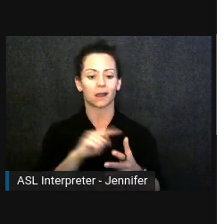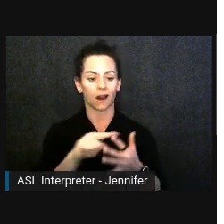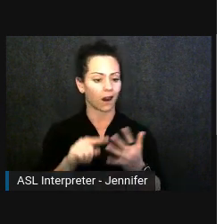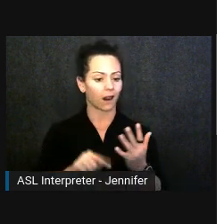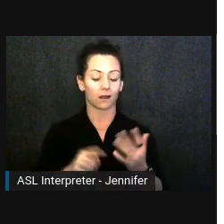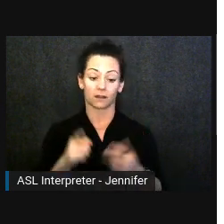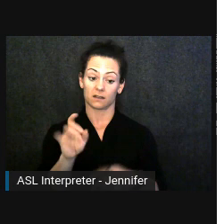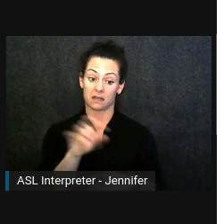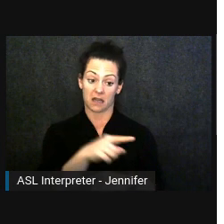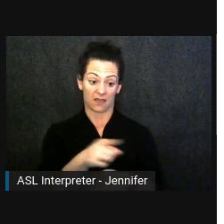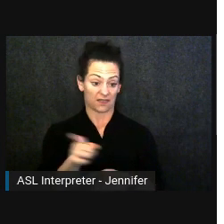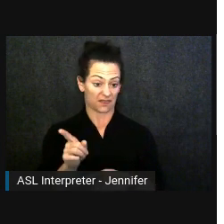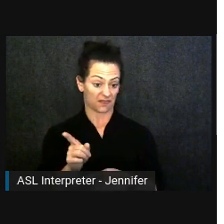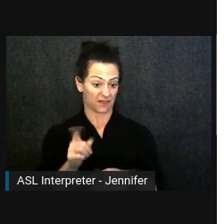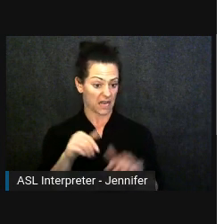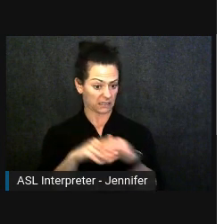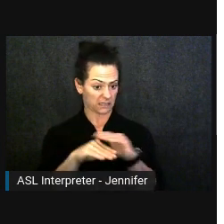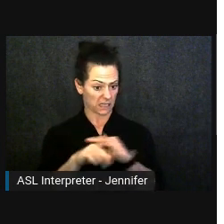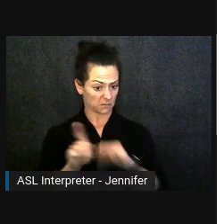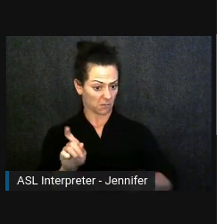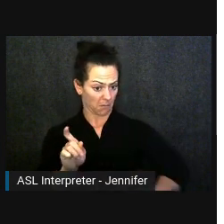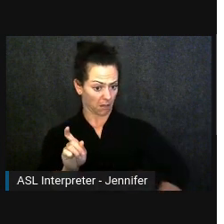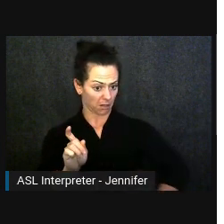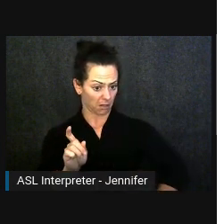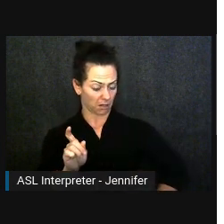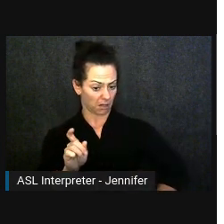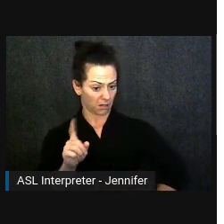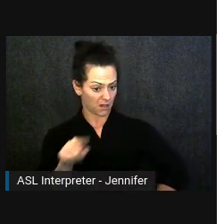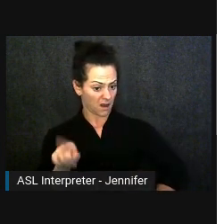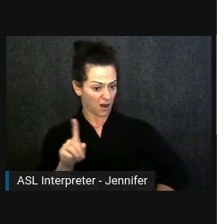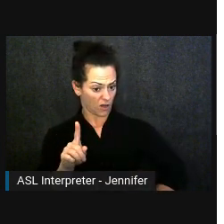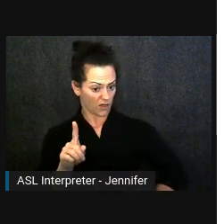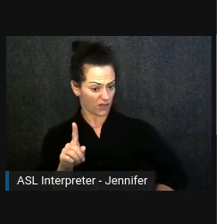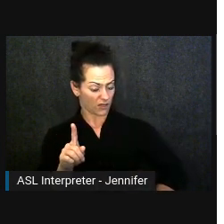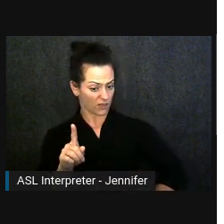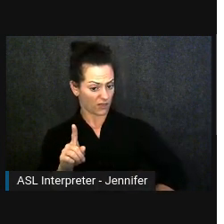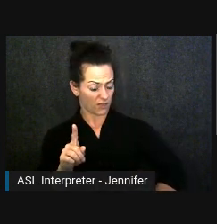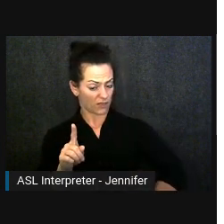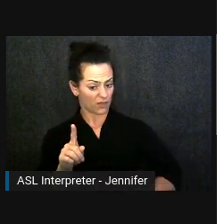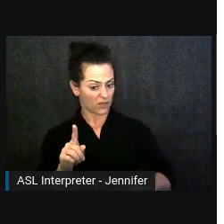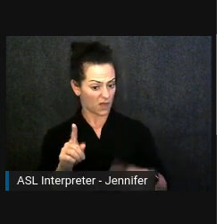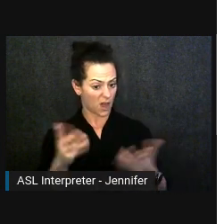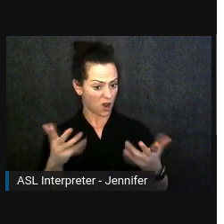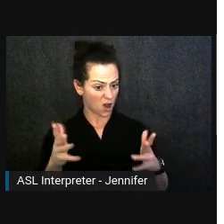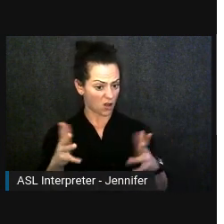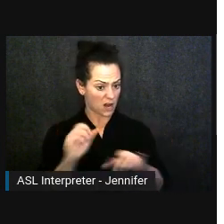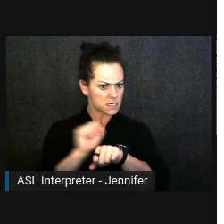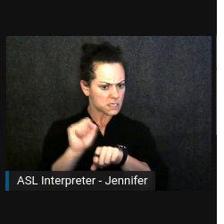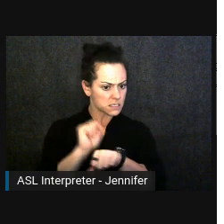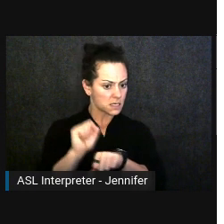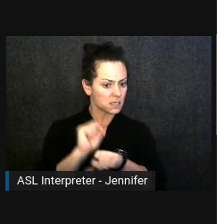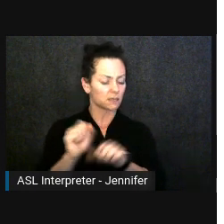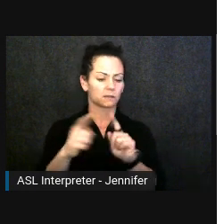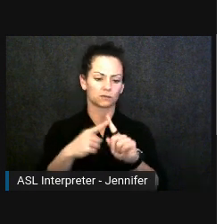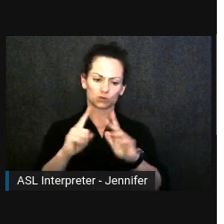Are they doing some of the legwork to implement accessibility, you know, on their own?